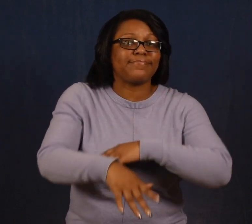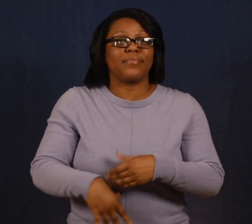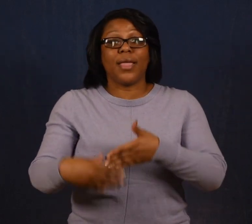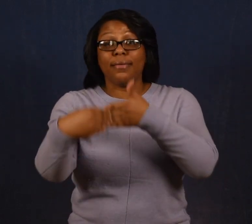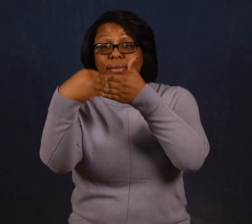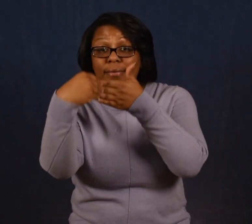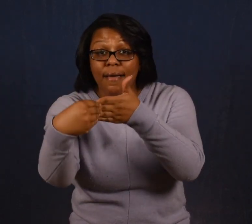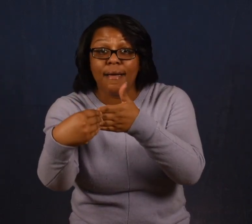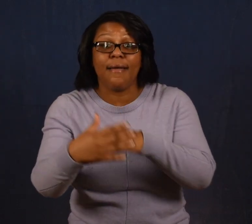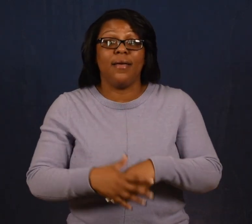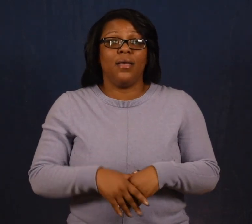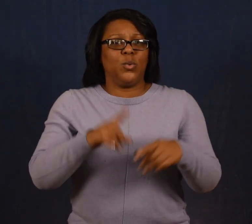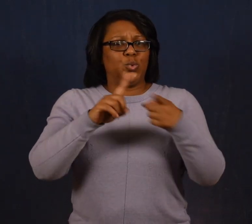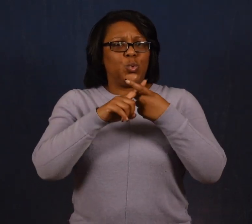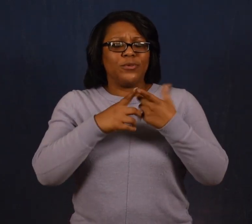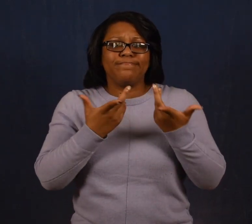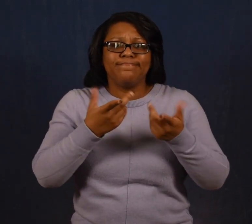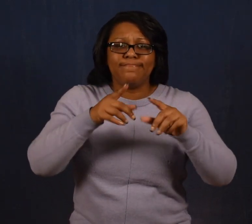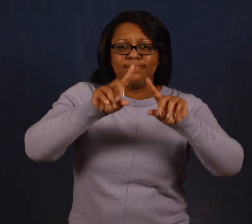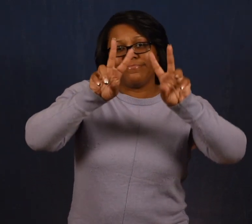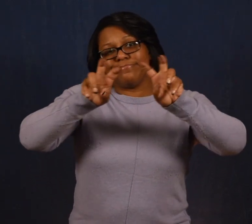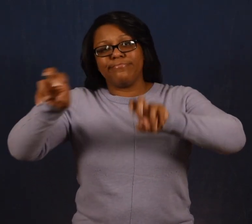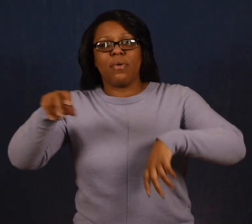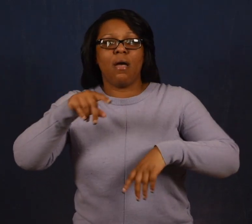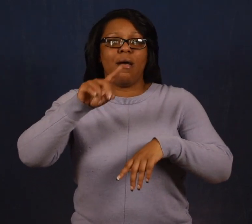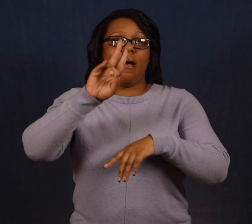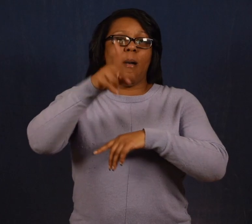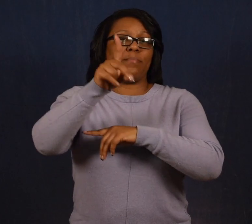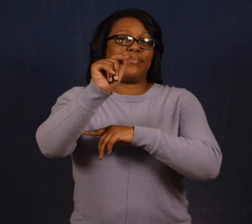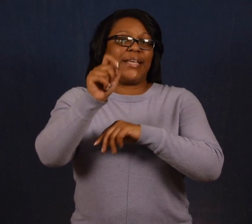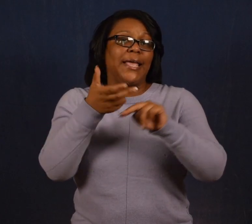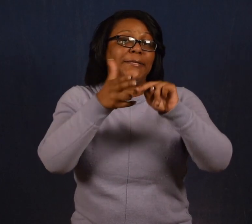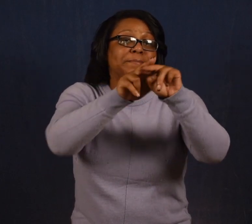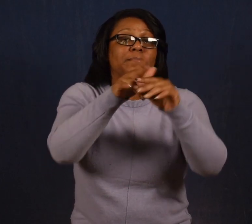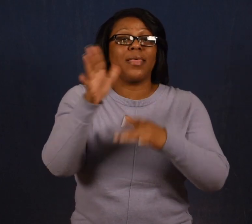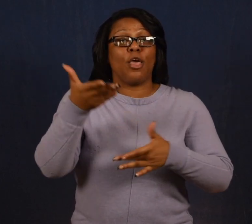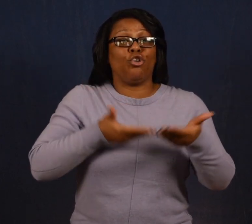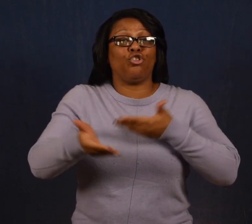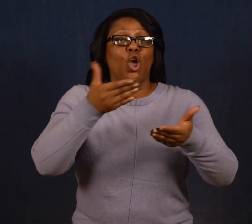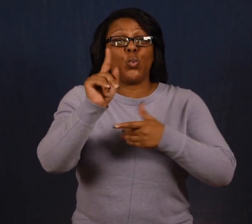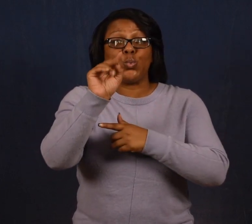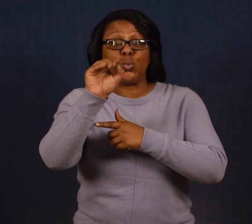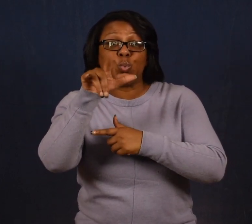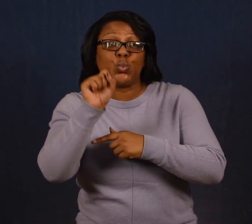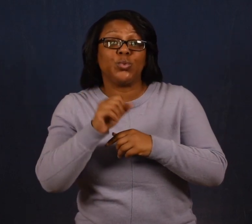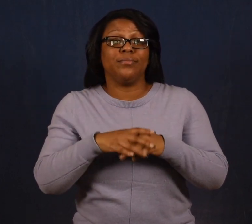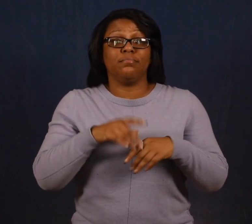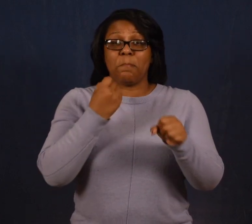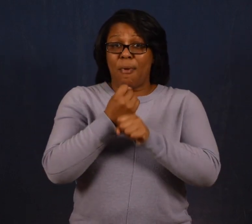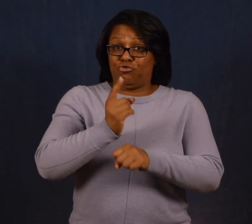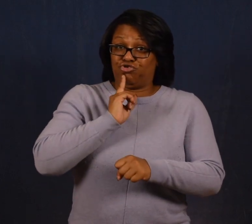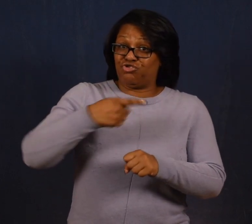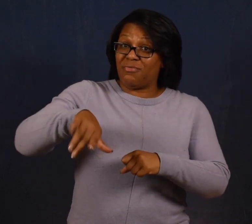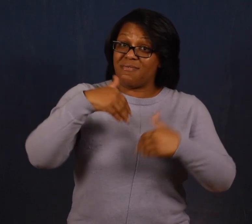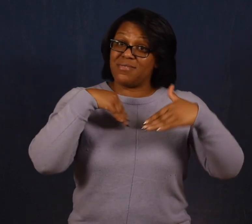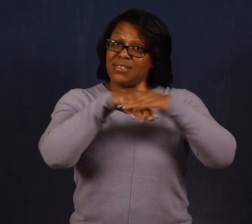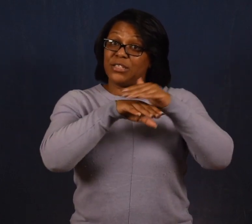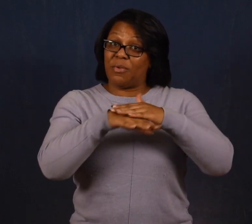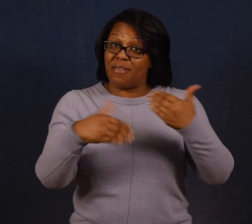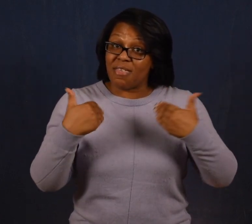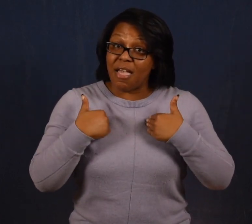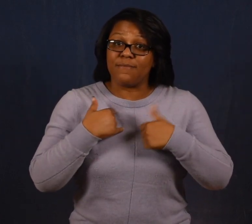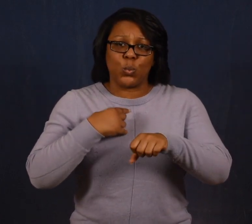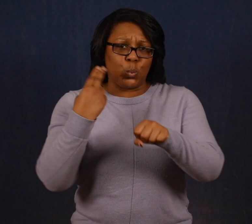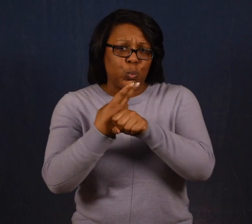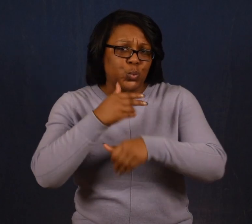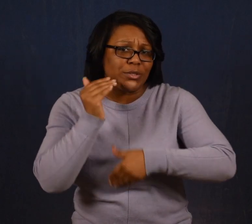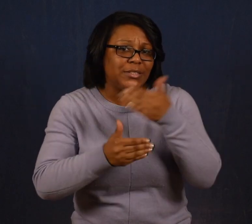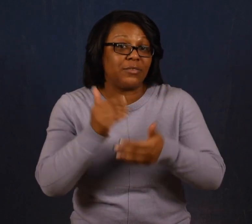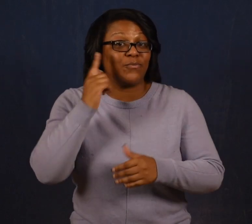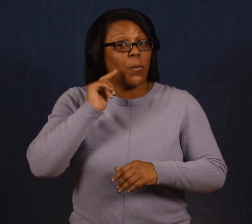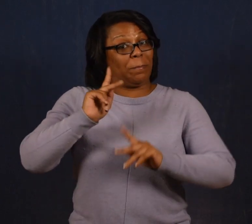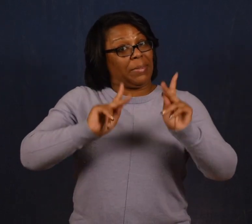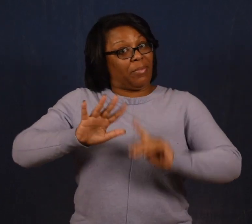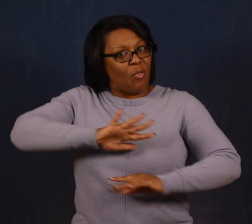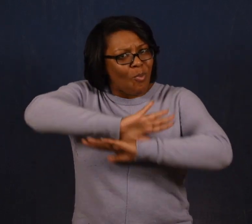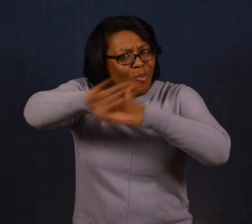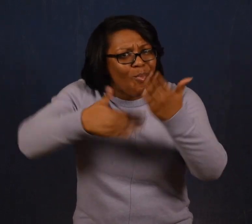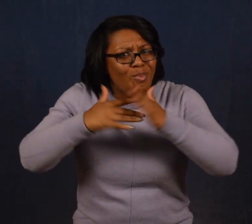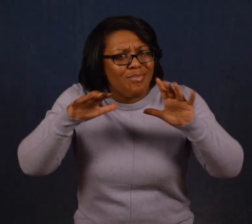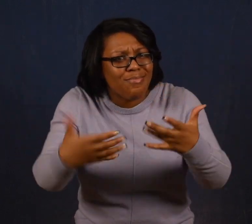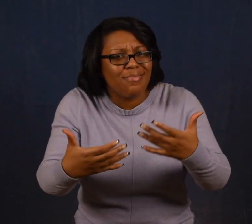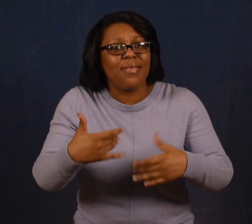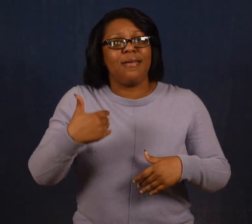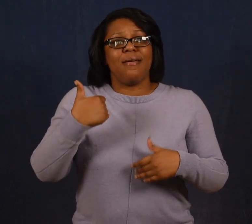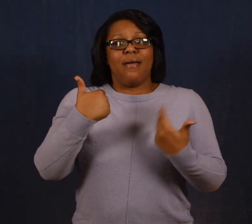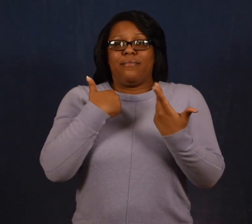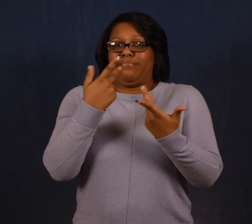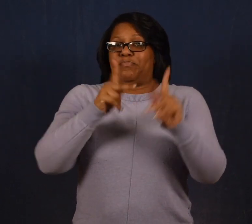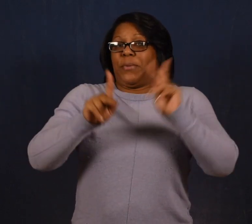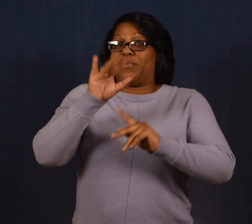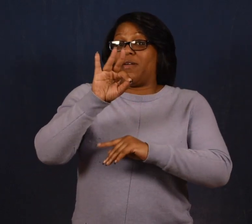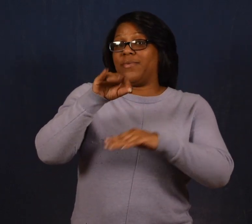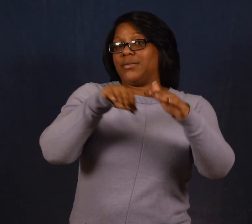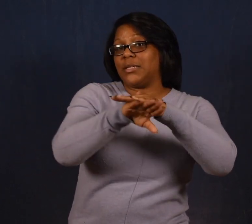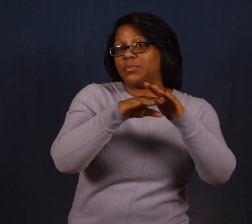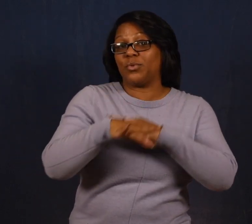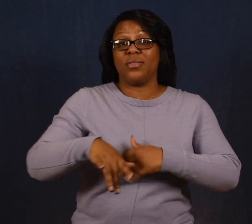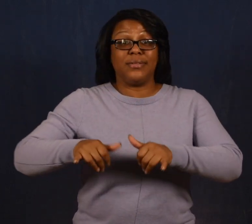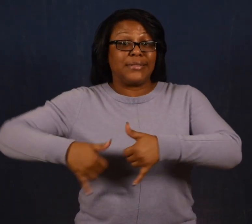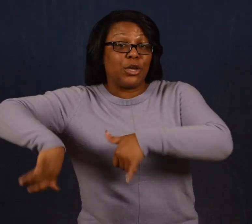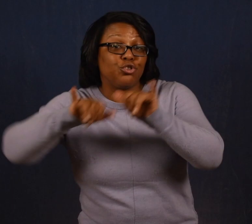guidance for updating hiring tools to ensure accessibility and usability for all people with accessibility standards